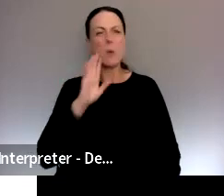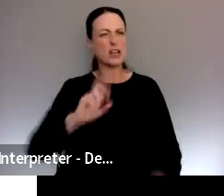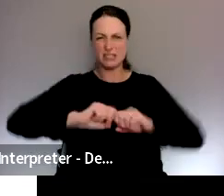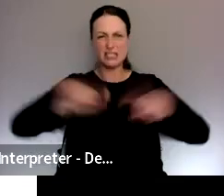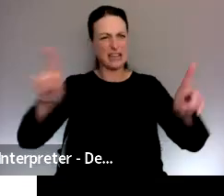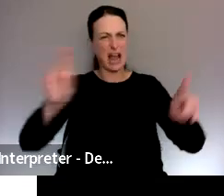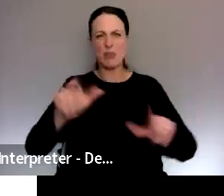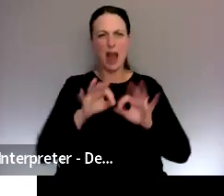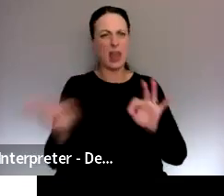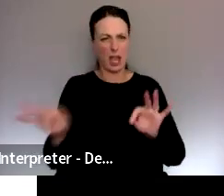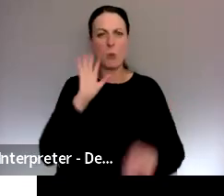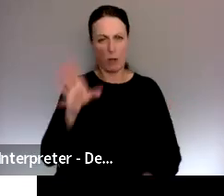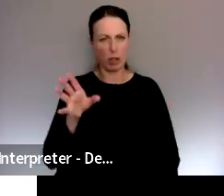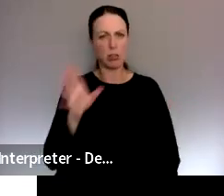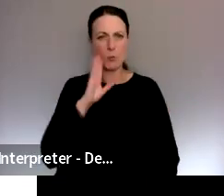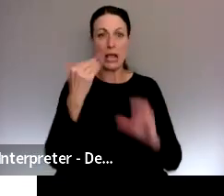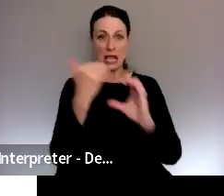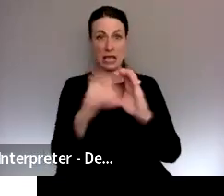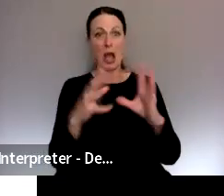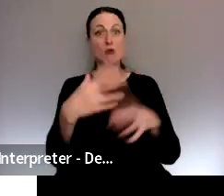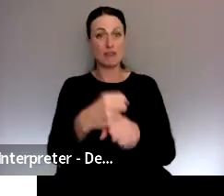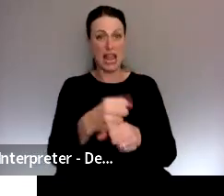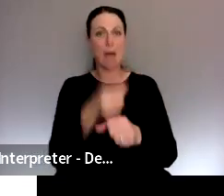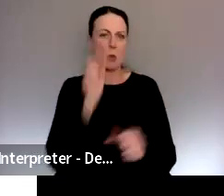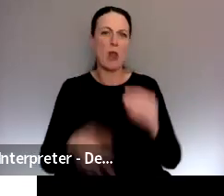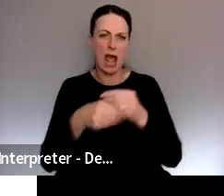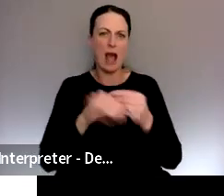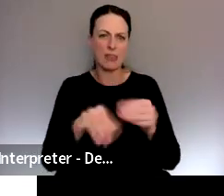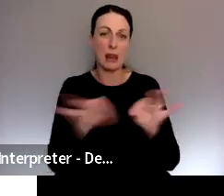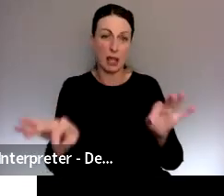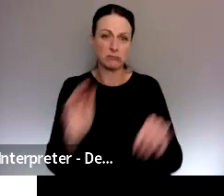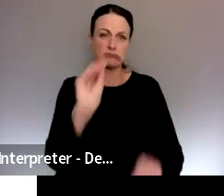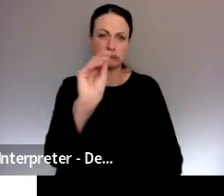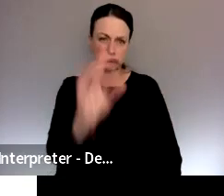We'll send out that link when we send our recap.